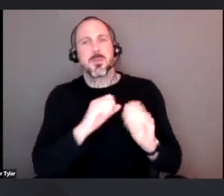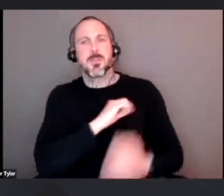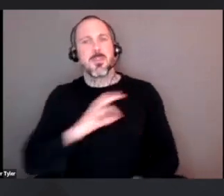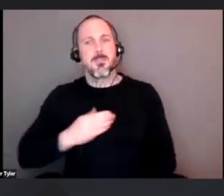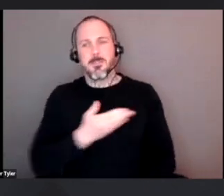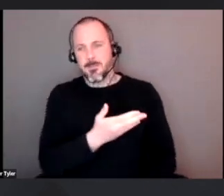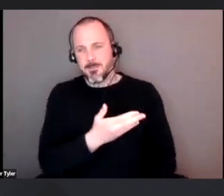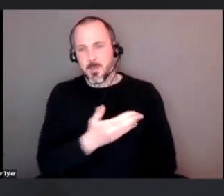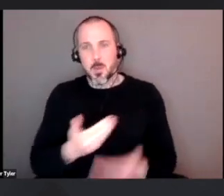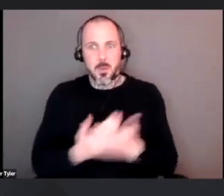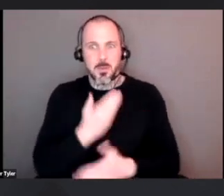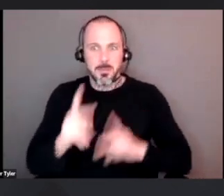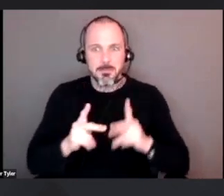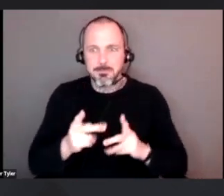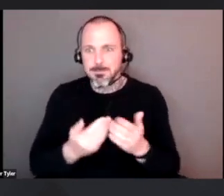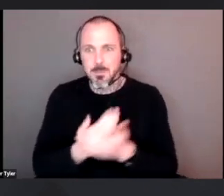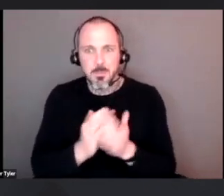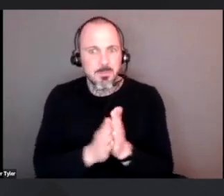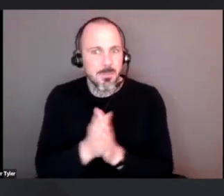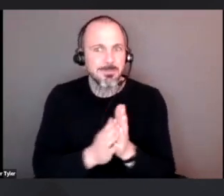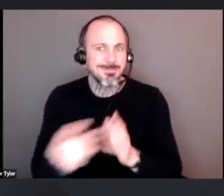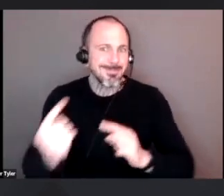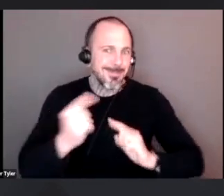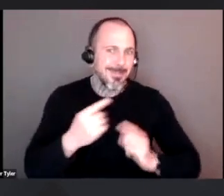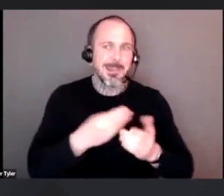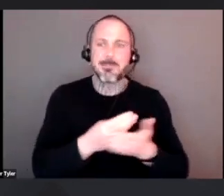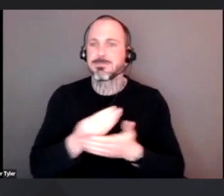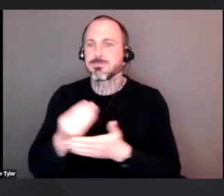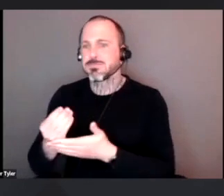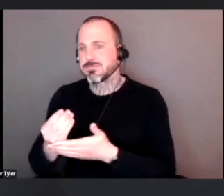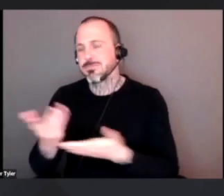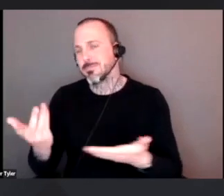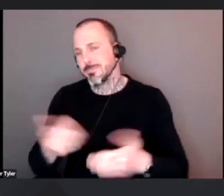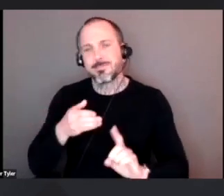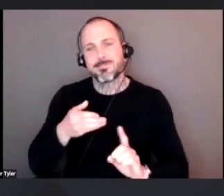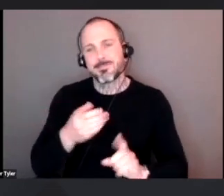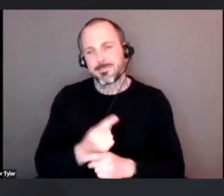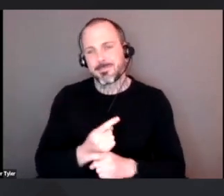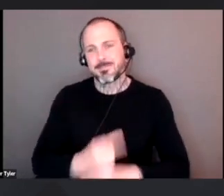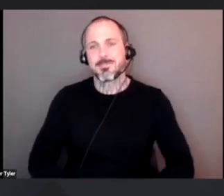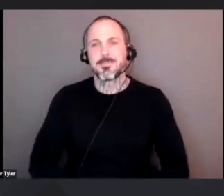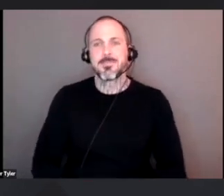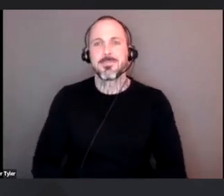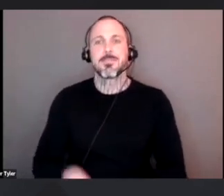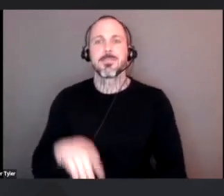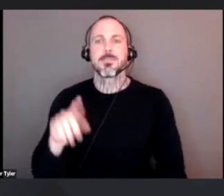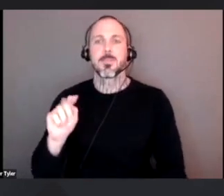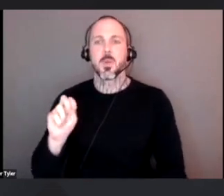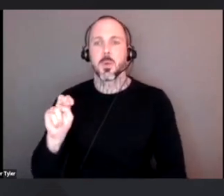And I would say that DuPont study backs it up exactly, Dave, what you're saying with-- that commercial made it more visible